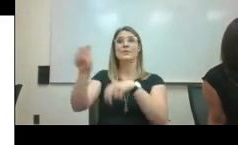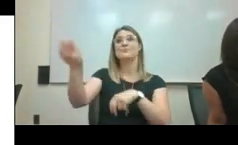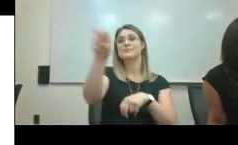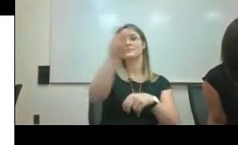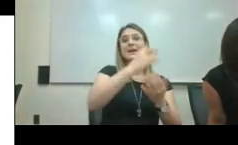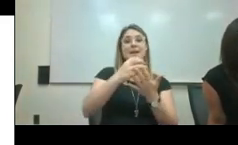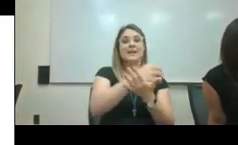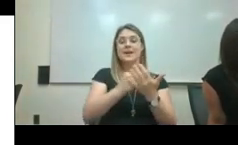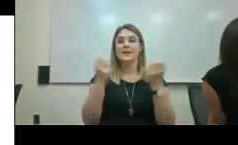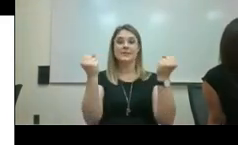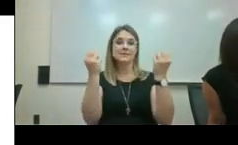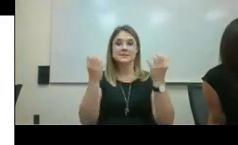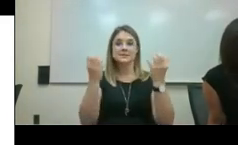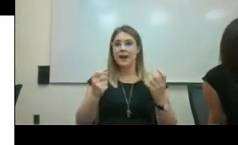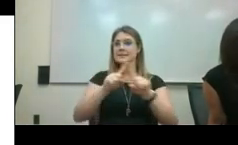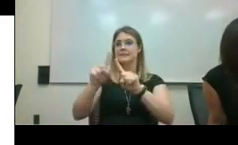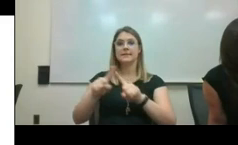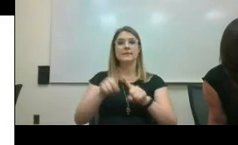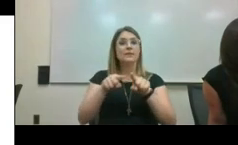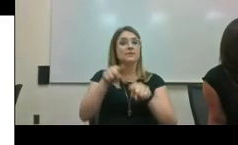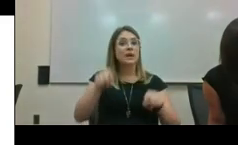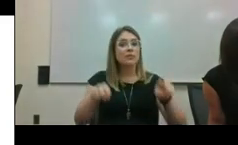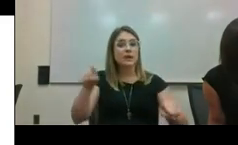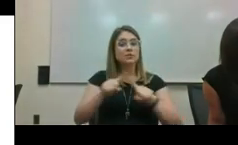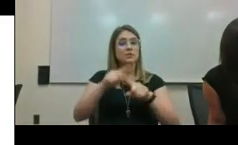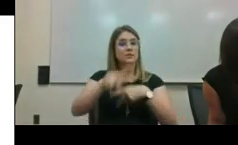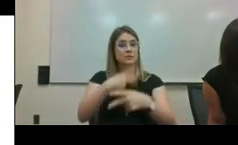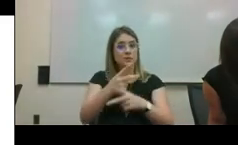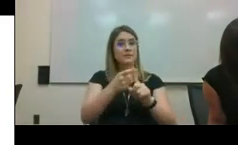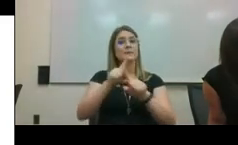of these different variations at the different schools that we were working at.